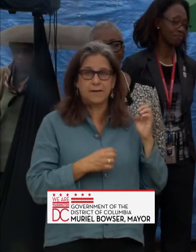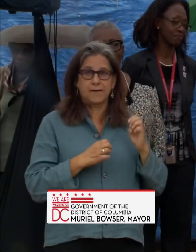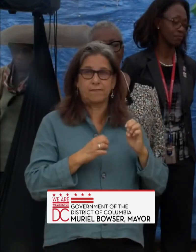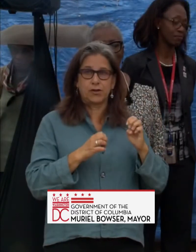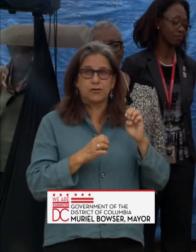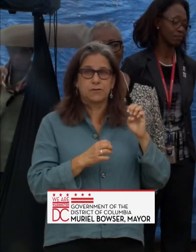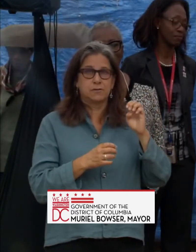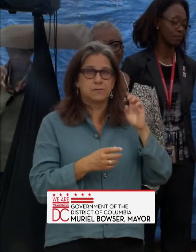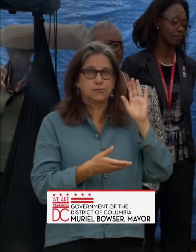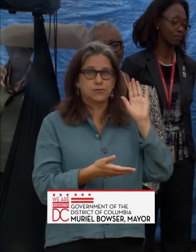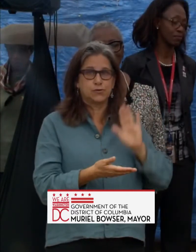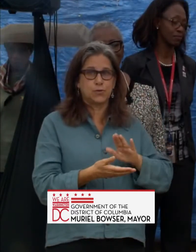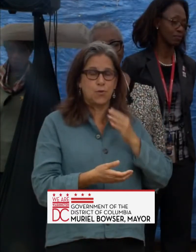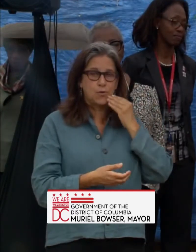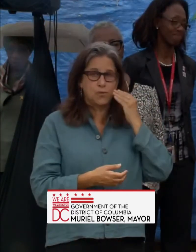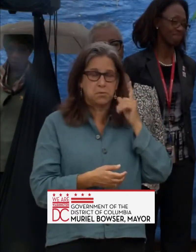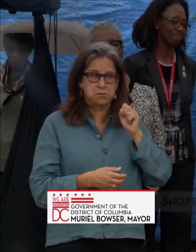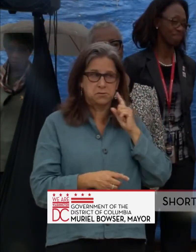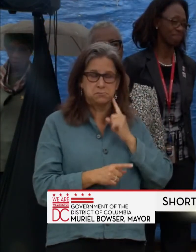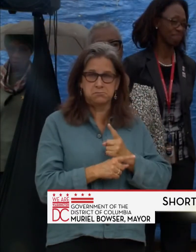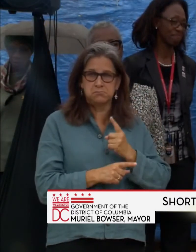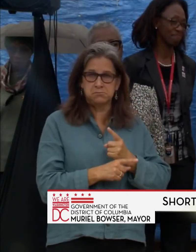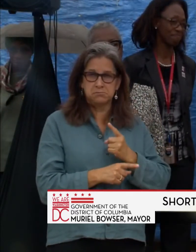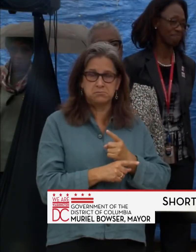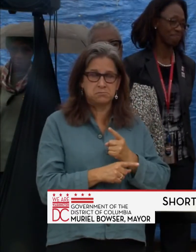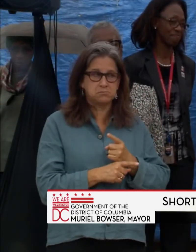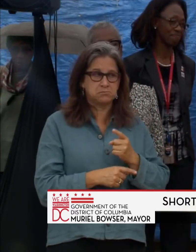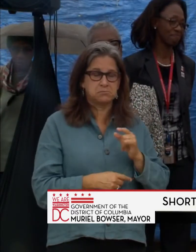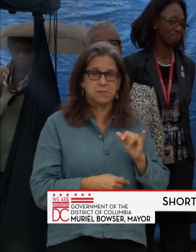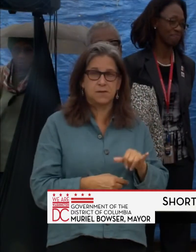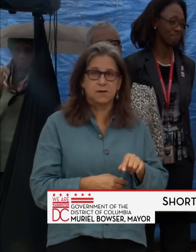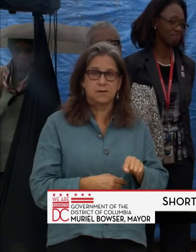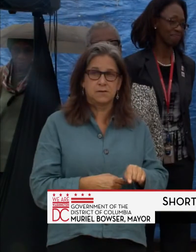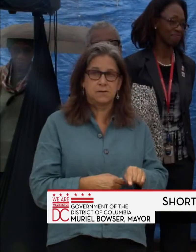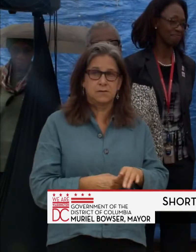DR. CATO.